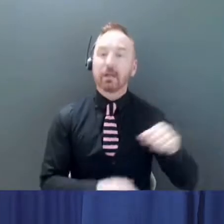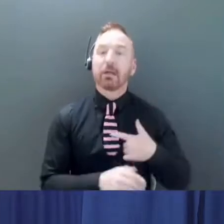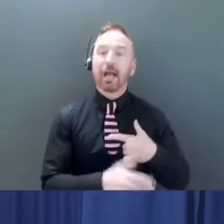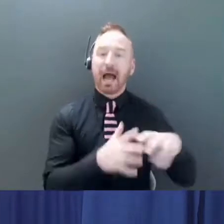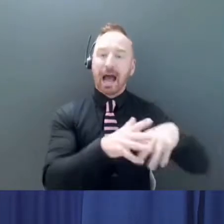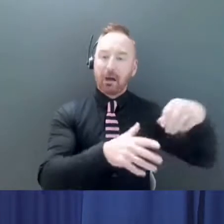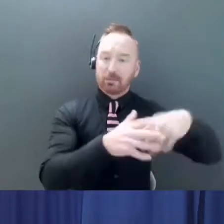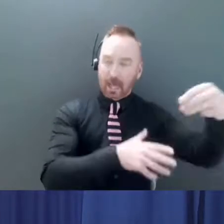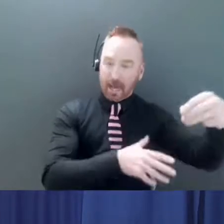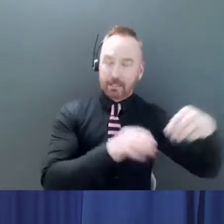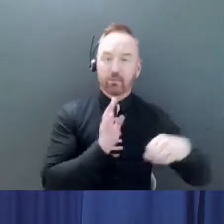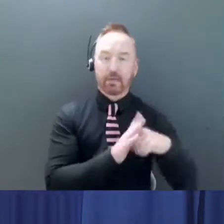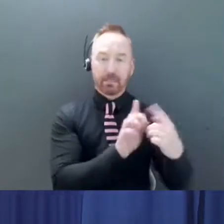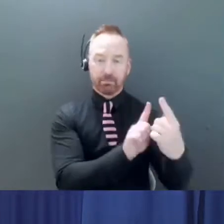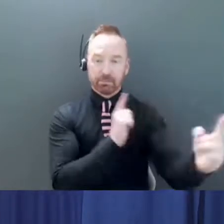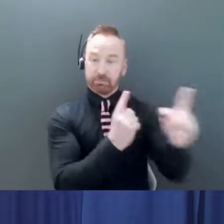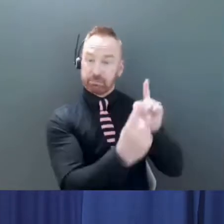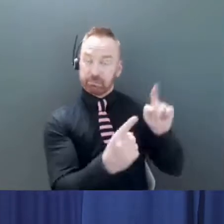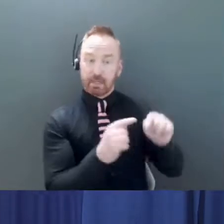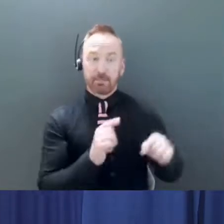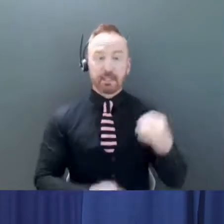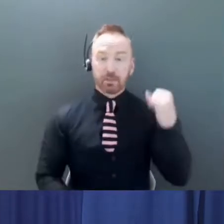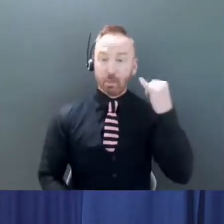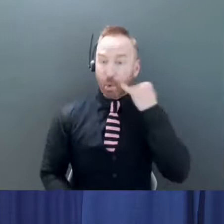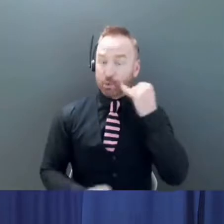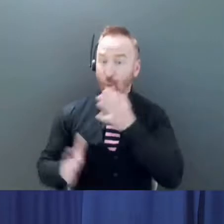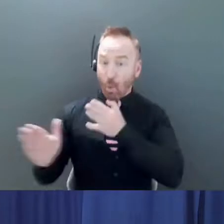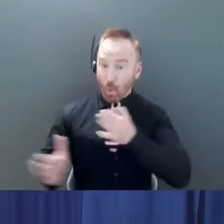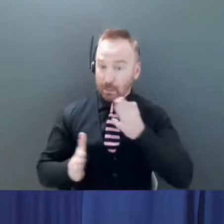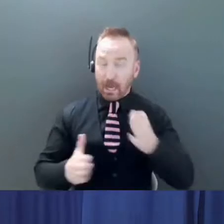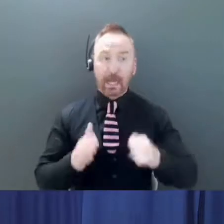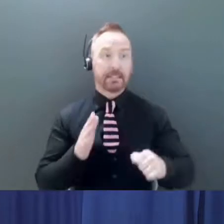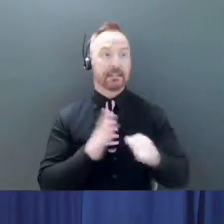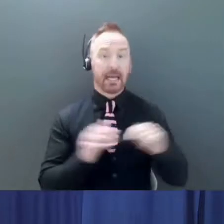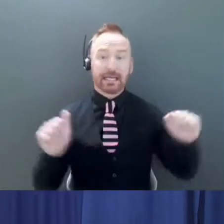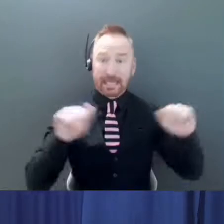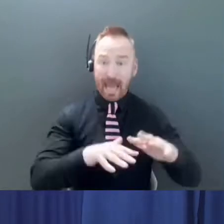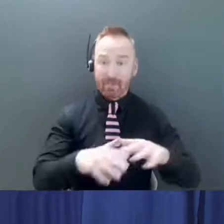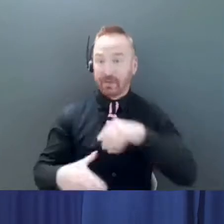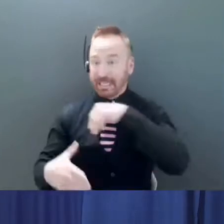Organized gatherings both indoor and out are limited to 200 with